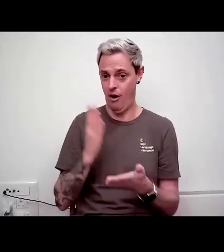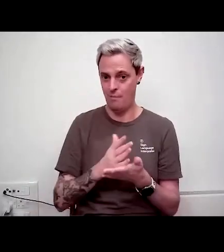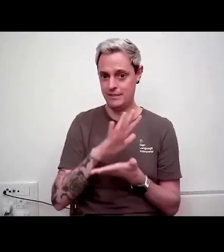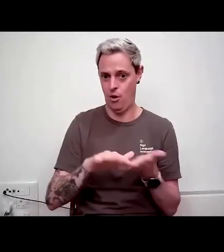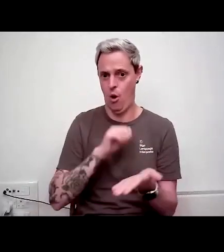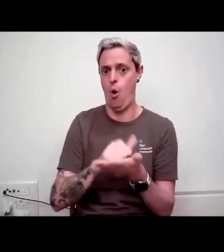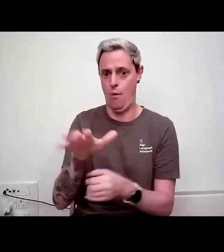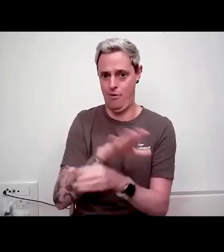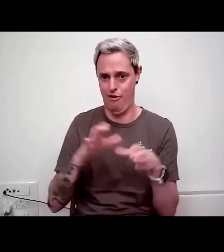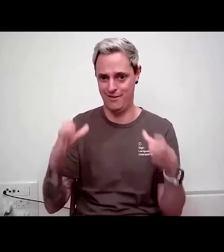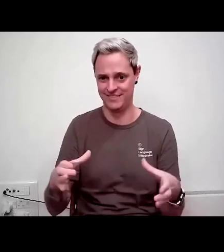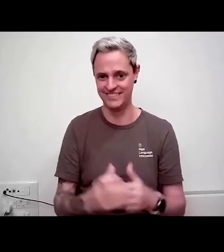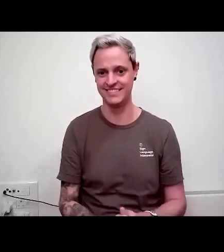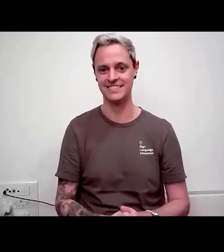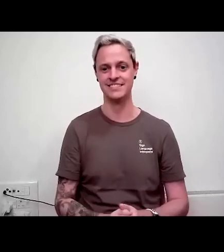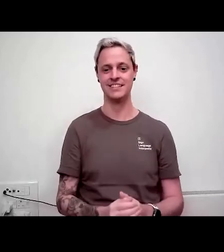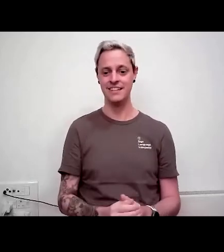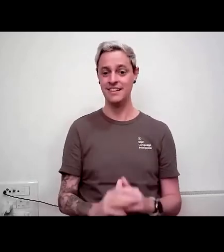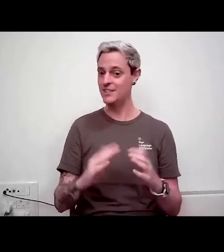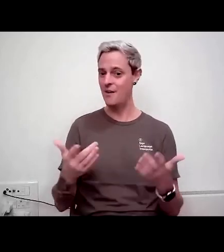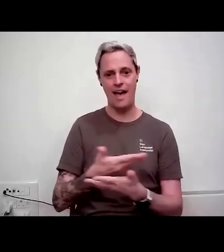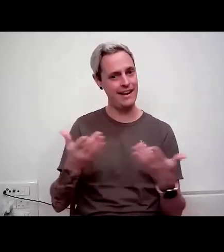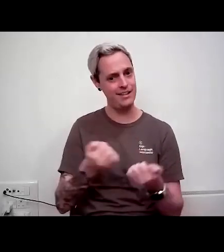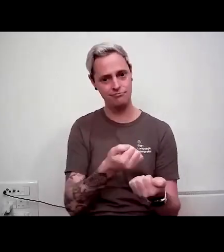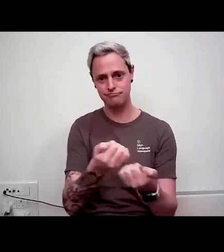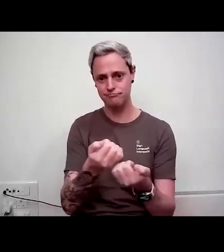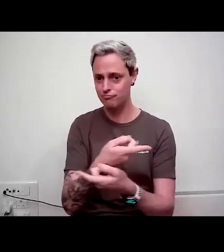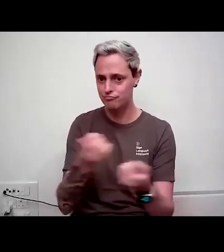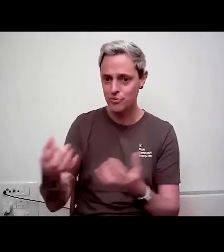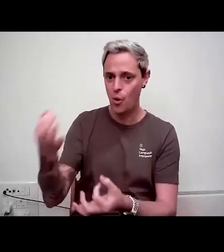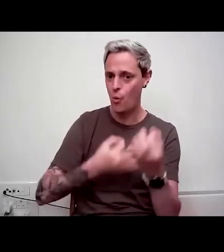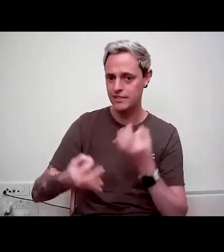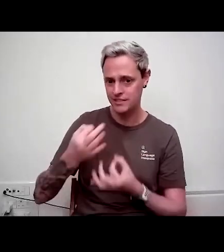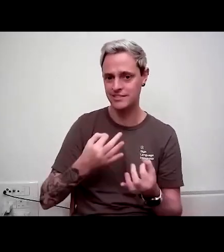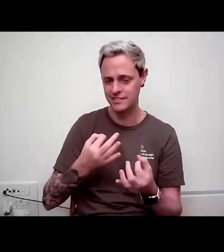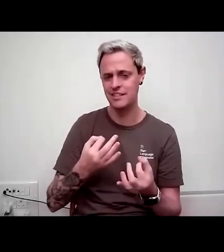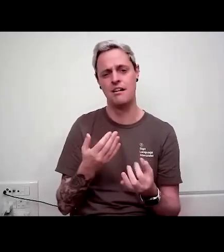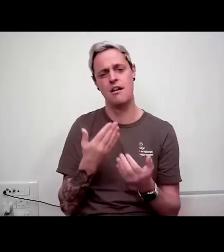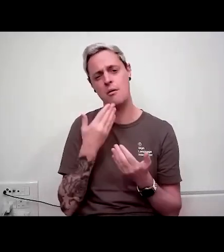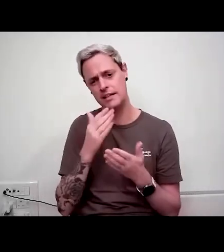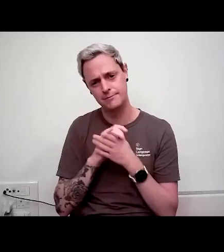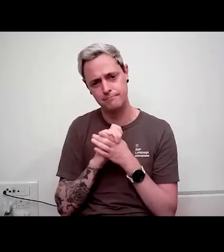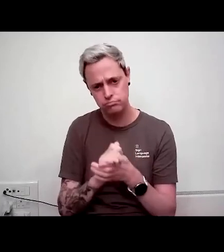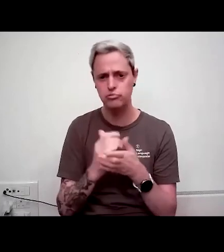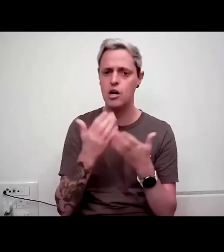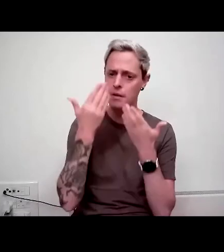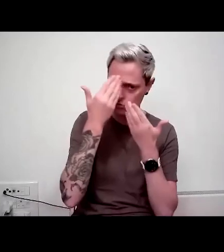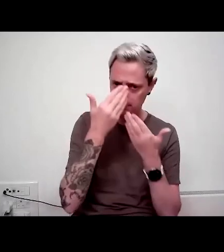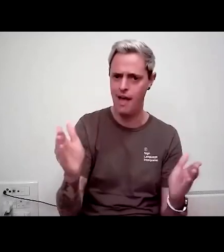So, with that in mind, and any questions that are asked, please can they be asked in a respectful manner.